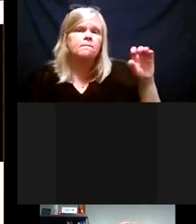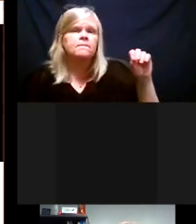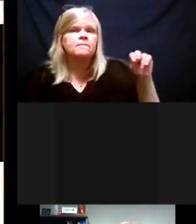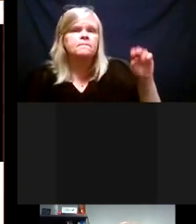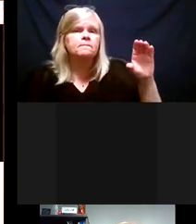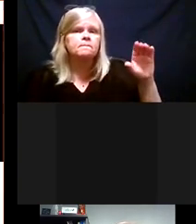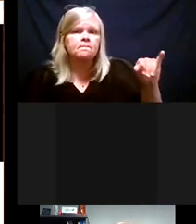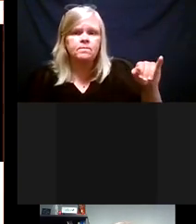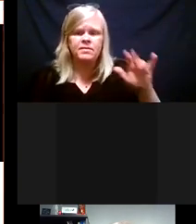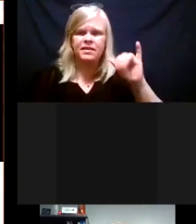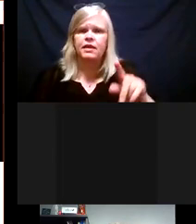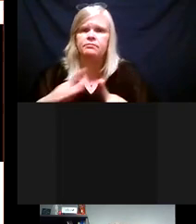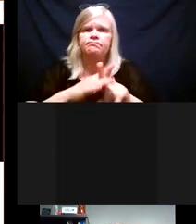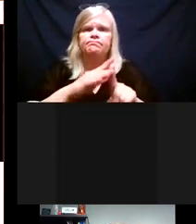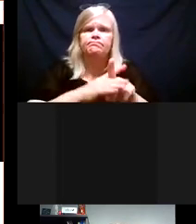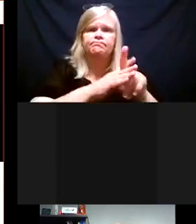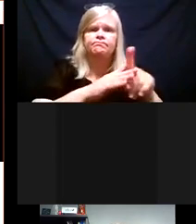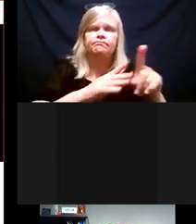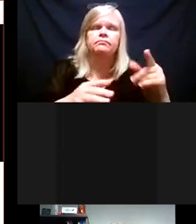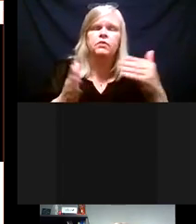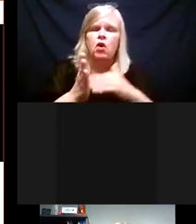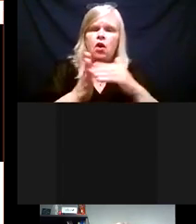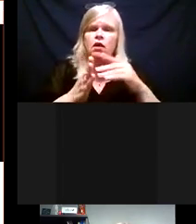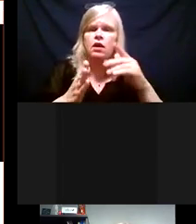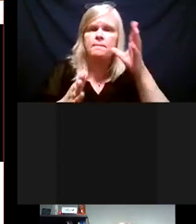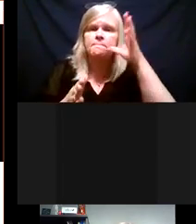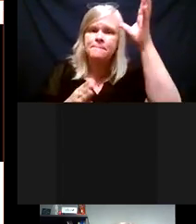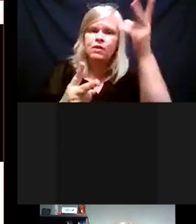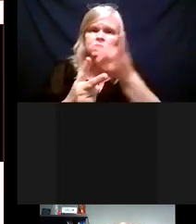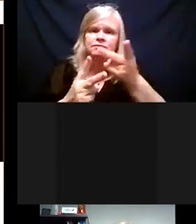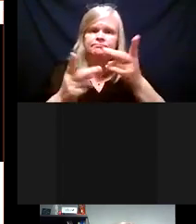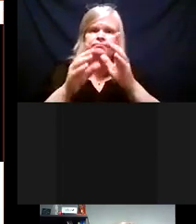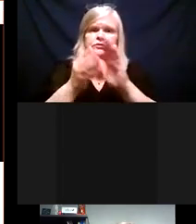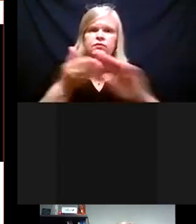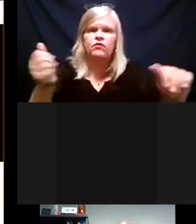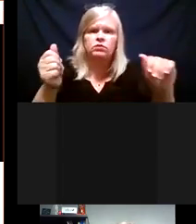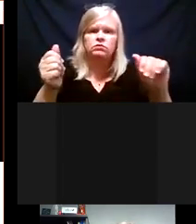WHEN PARENTS ARE DIVORCED. THE OTHER PART THAT COMES UP A